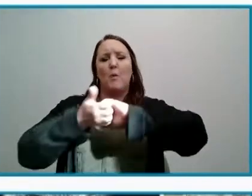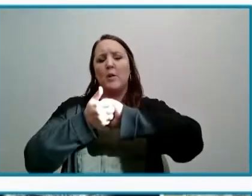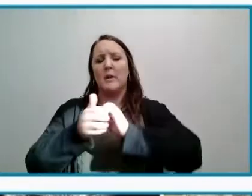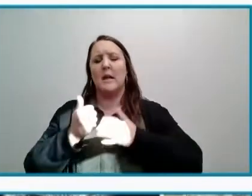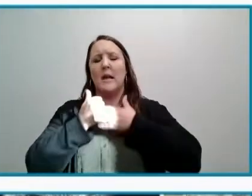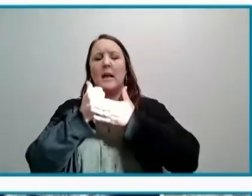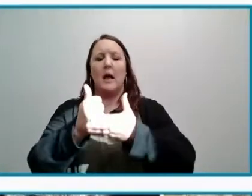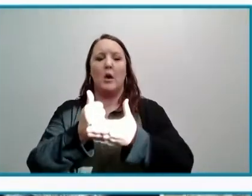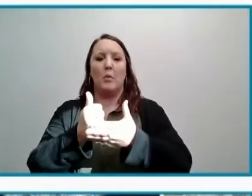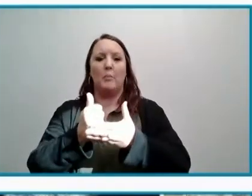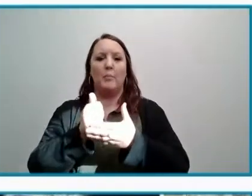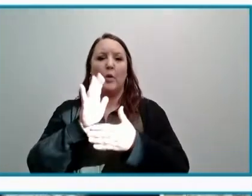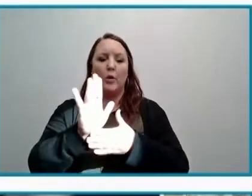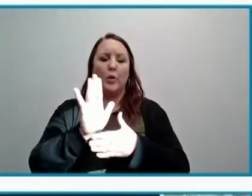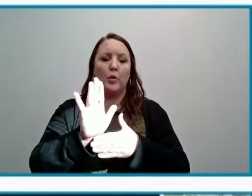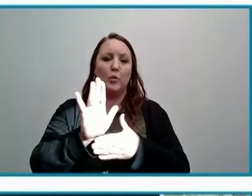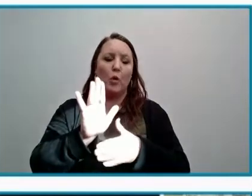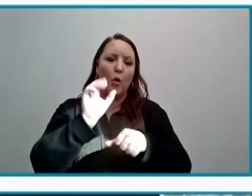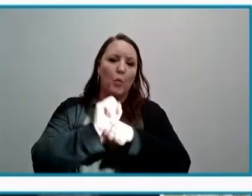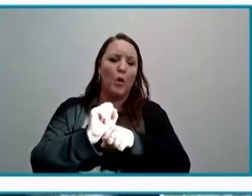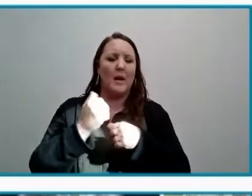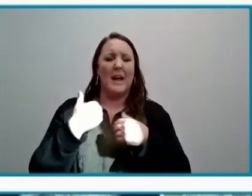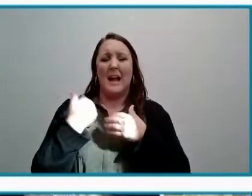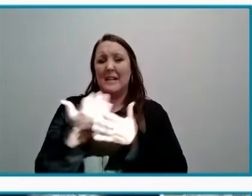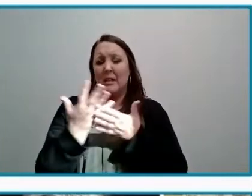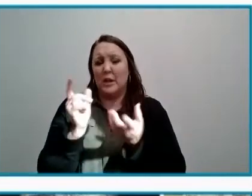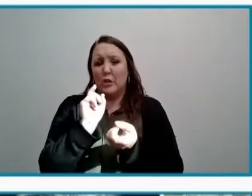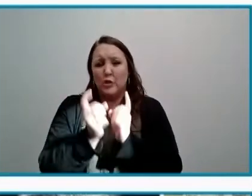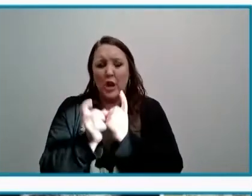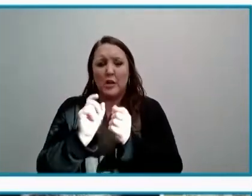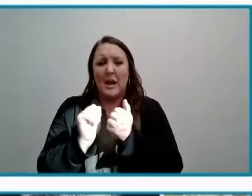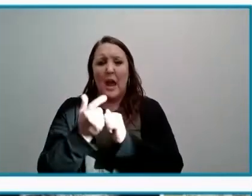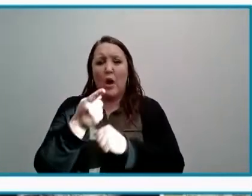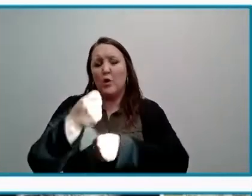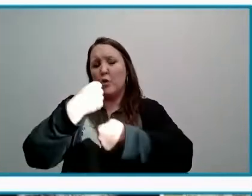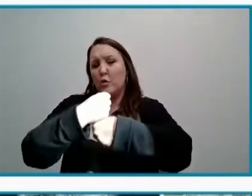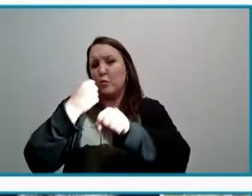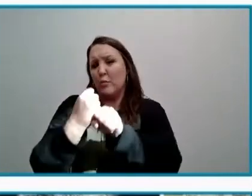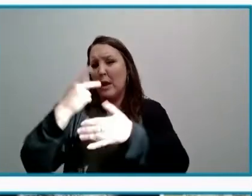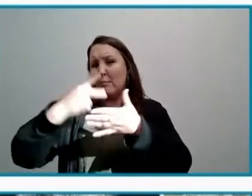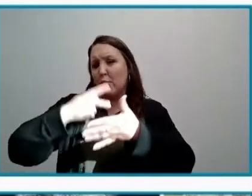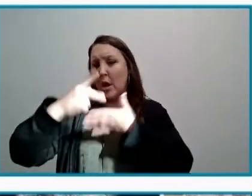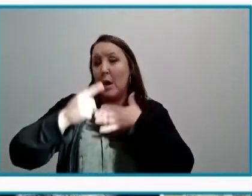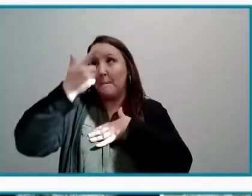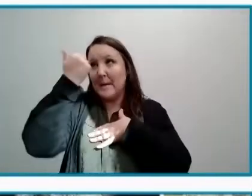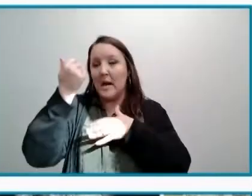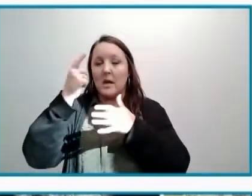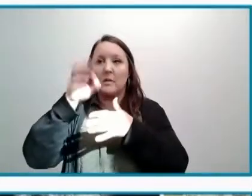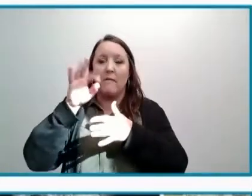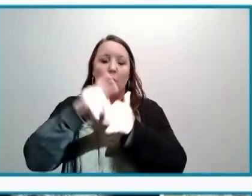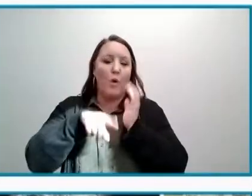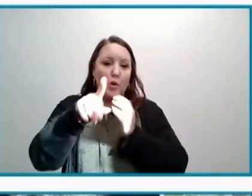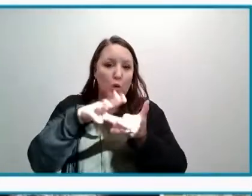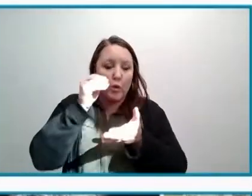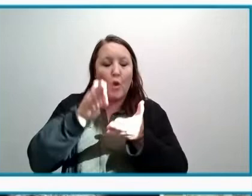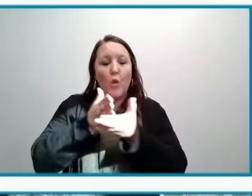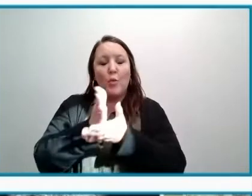And has anything changed in the way that you create programming because of what you've learned through this partnership? And I think, you know,